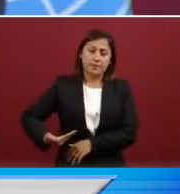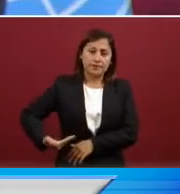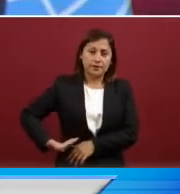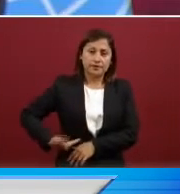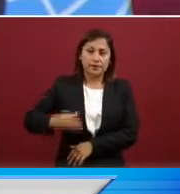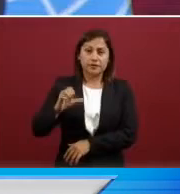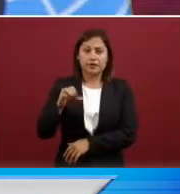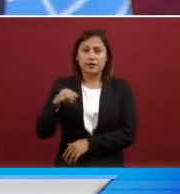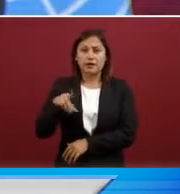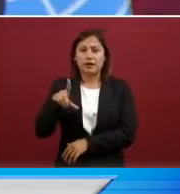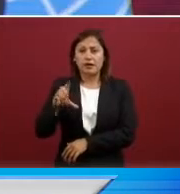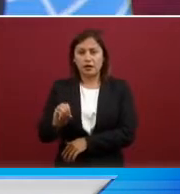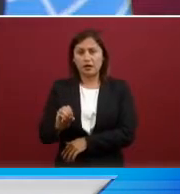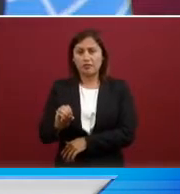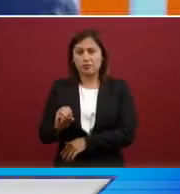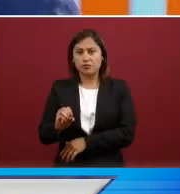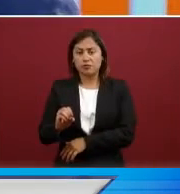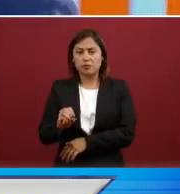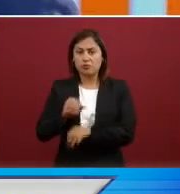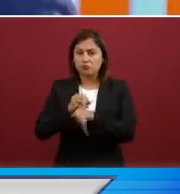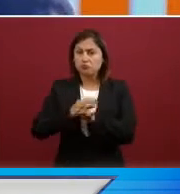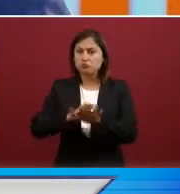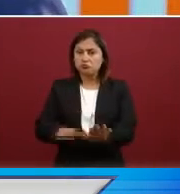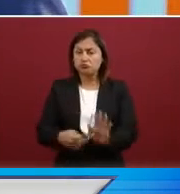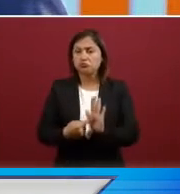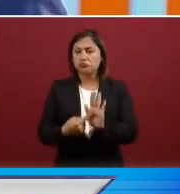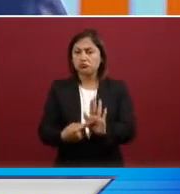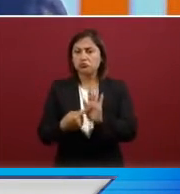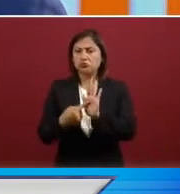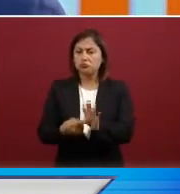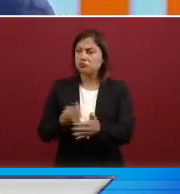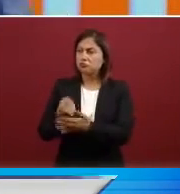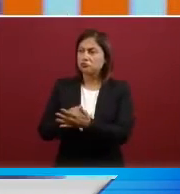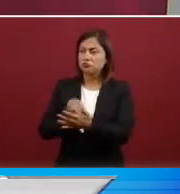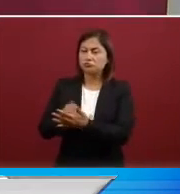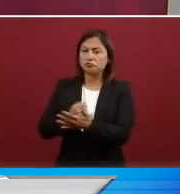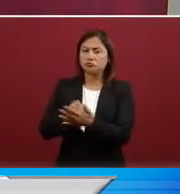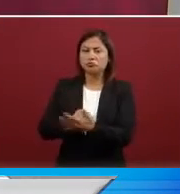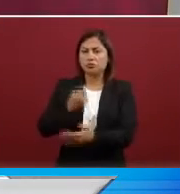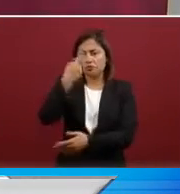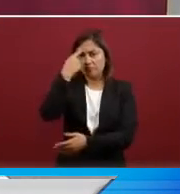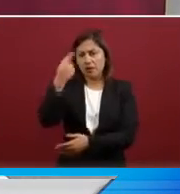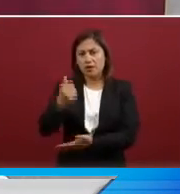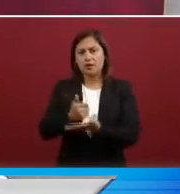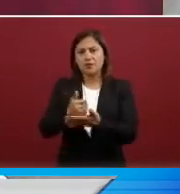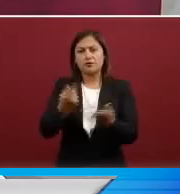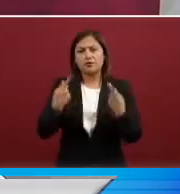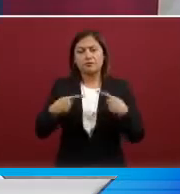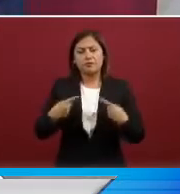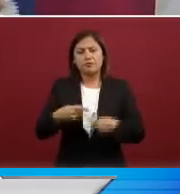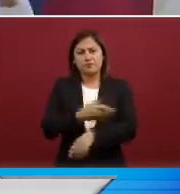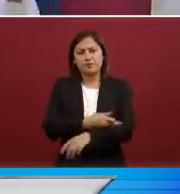Premium Gasoline brand CHEVRON at 22.75 Diesel brand CHEVRON 21.99